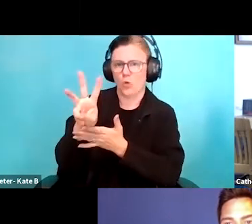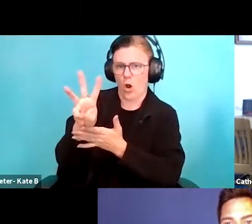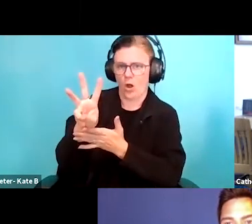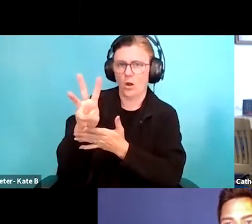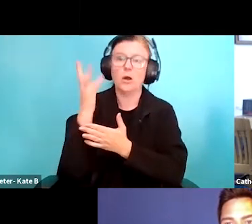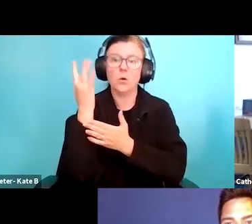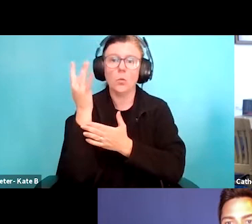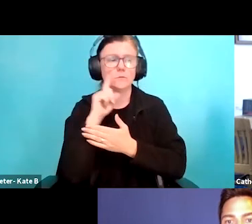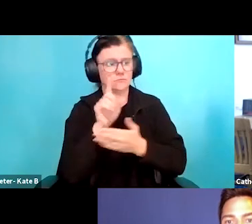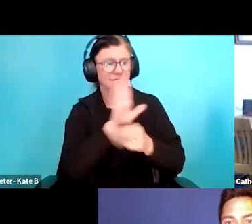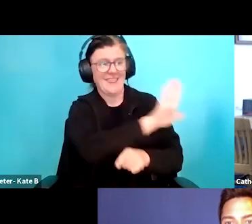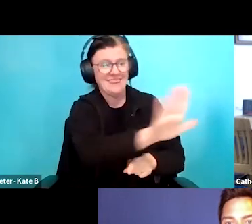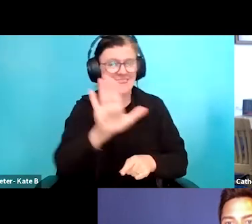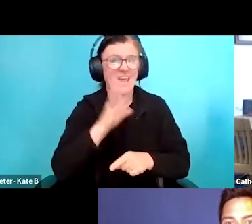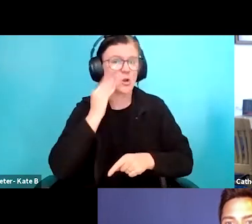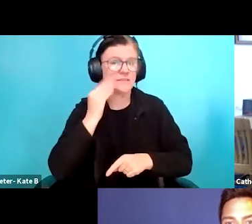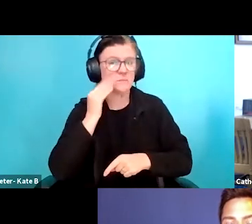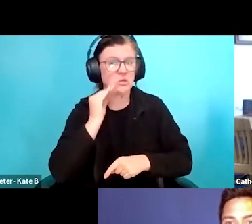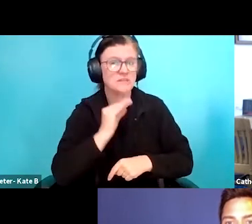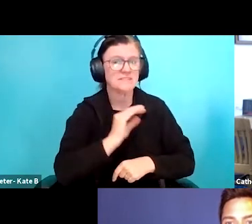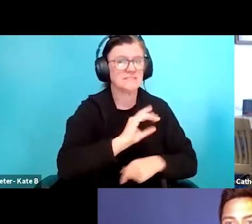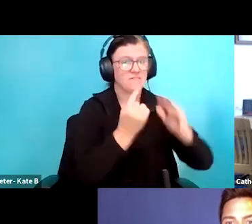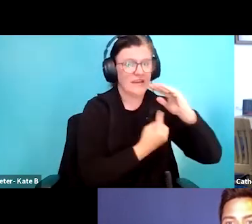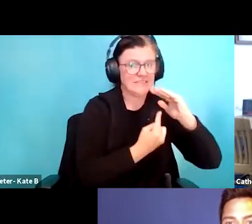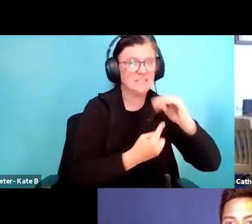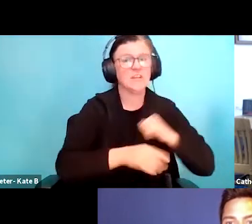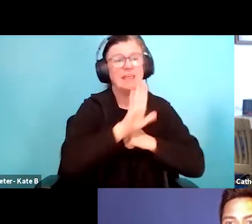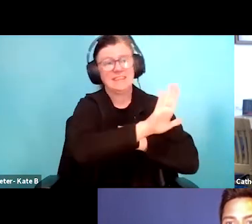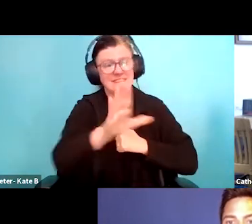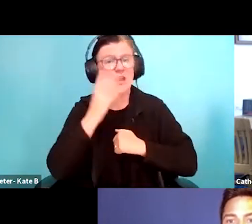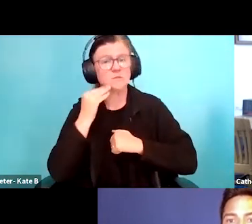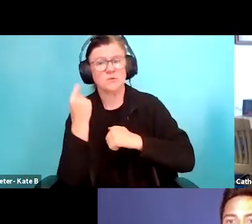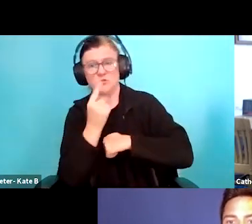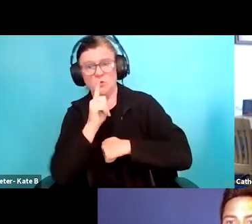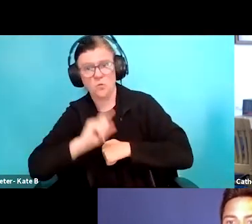at experiences of social isolation and loneliness and trying to describe these experiences with a